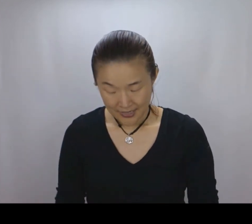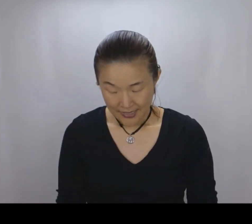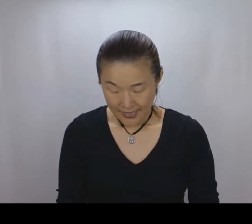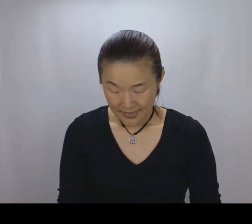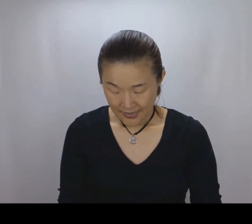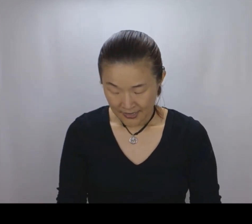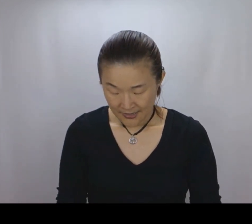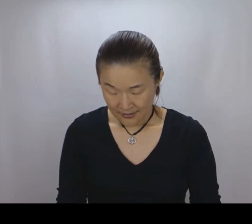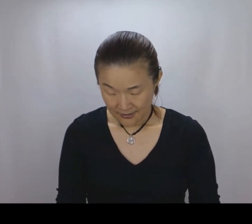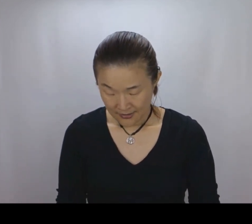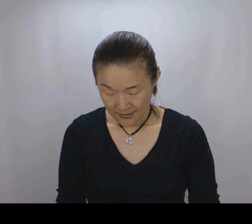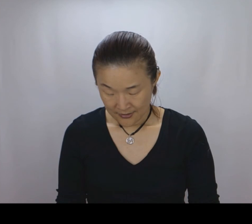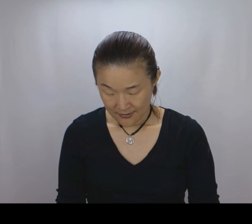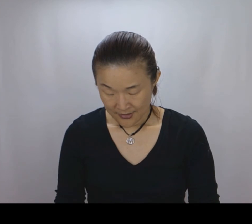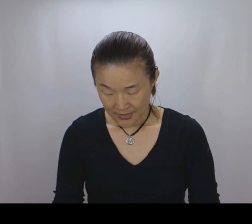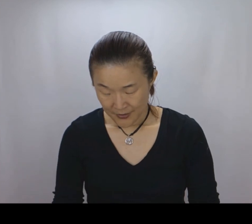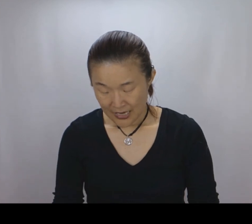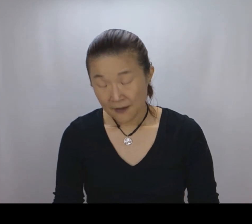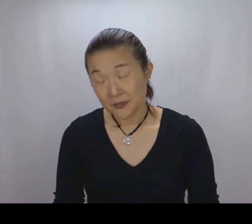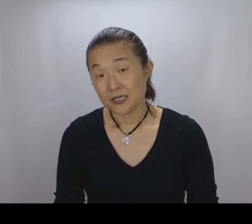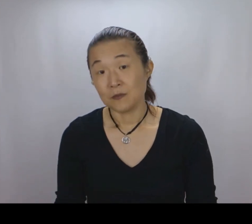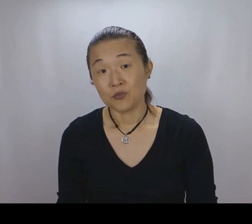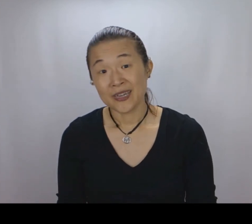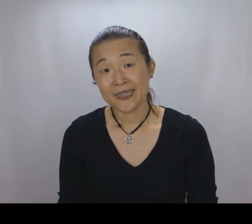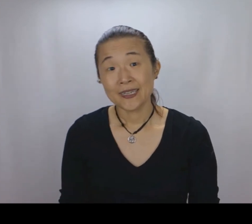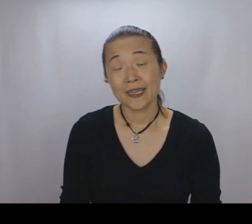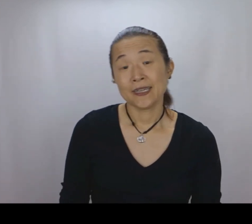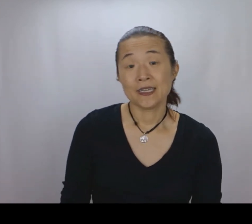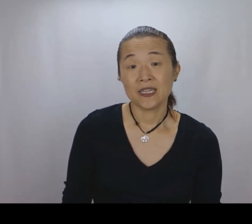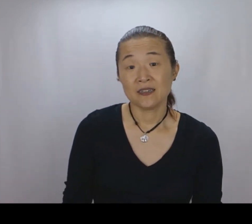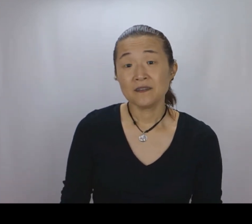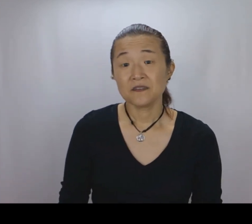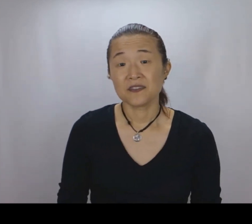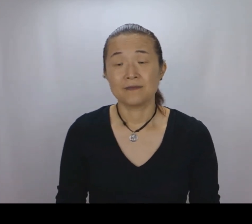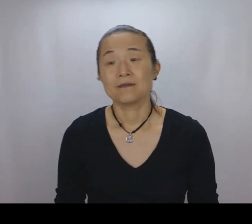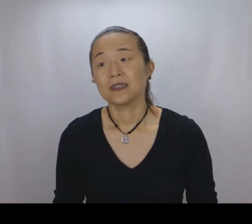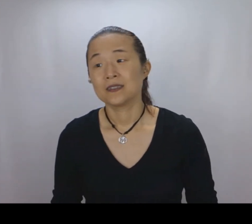And then next we have is bring and give.